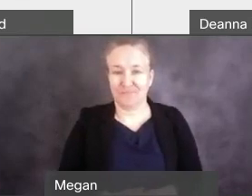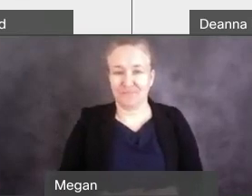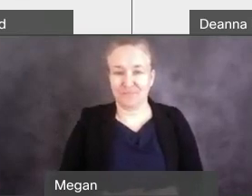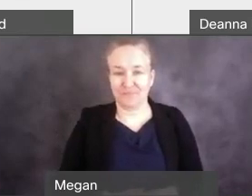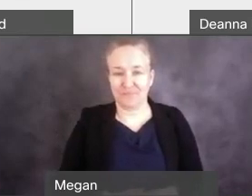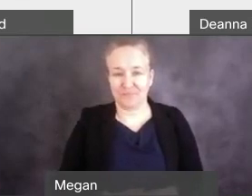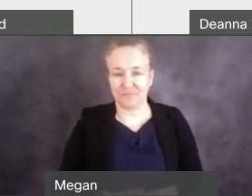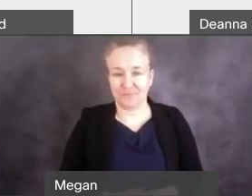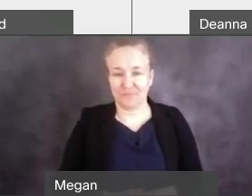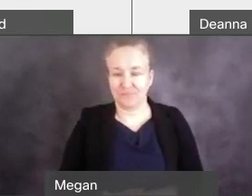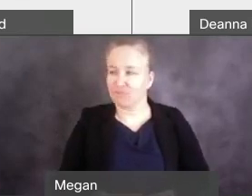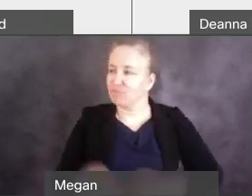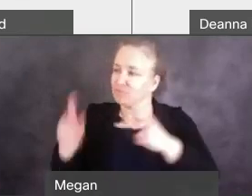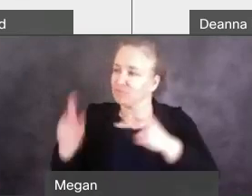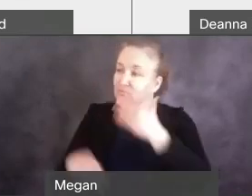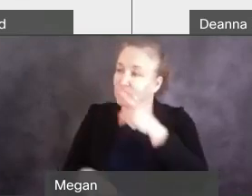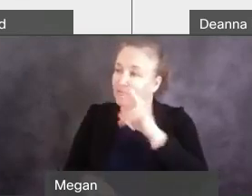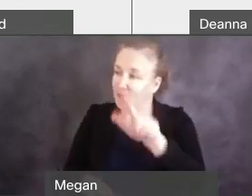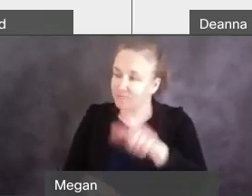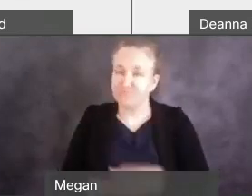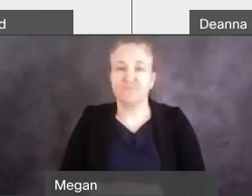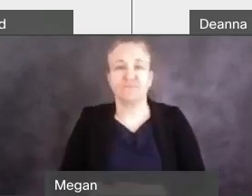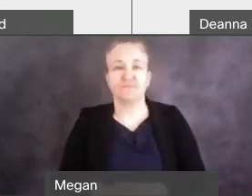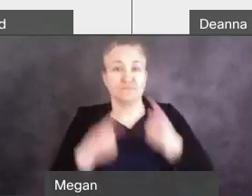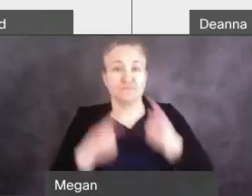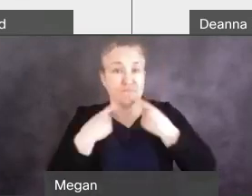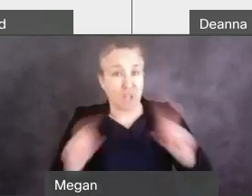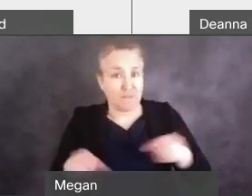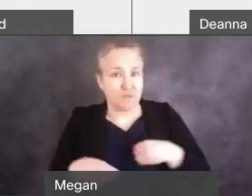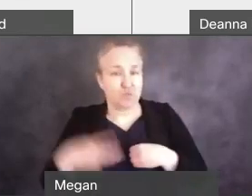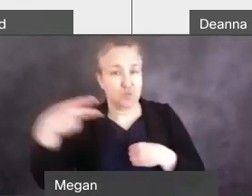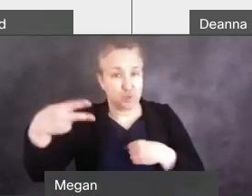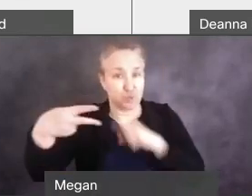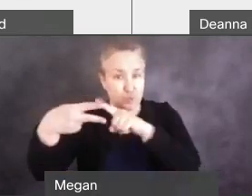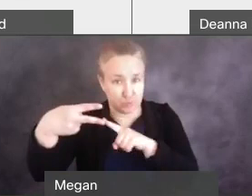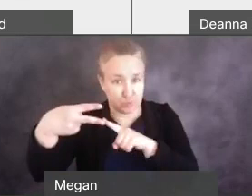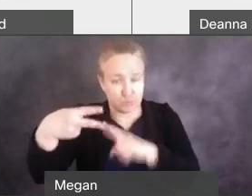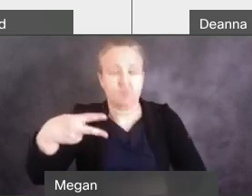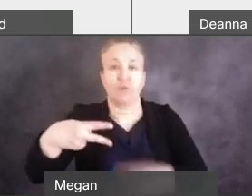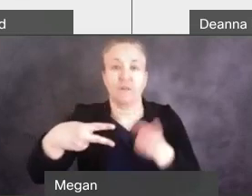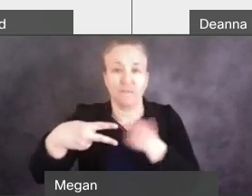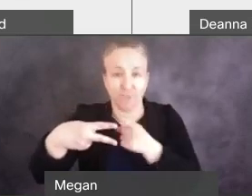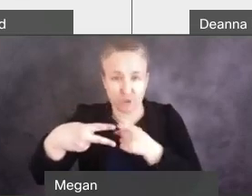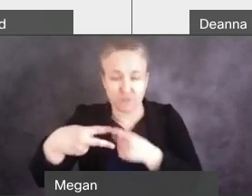[Commissioner Lawrence] All right. Thank you, Val. I have two announcements today. First I'm going to share information about